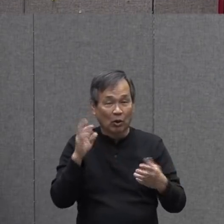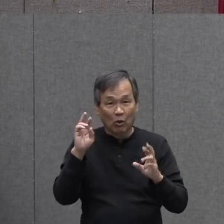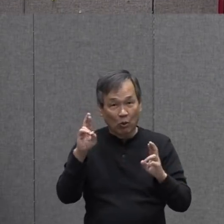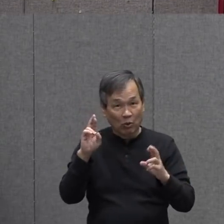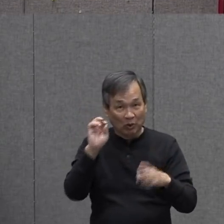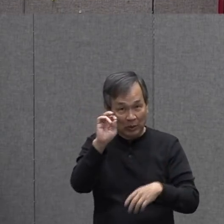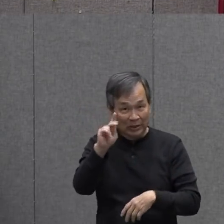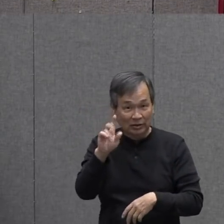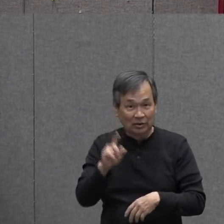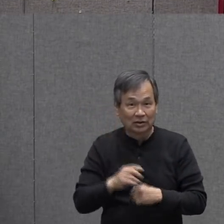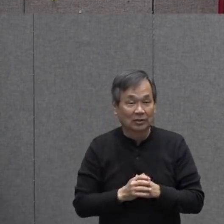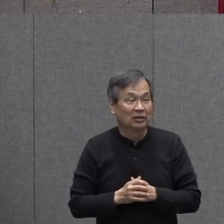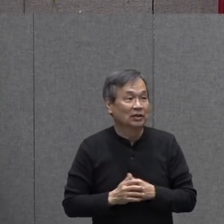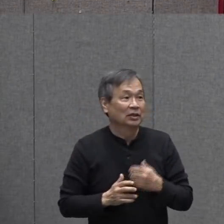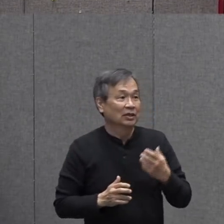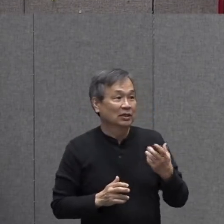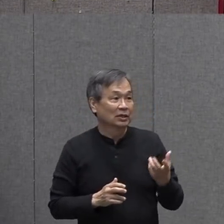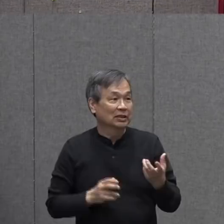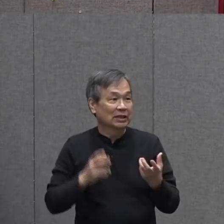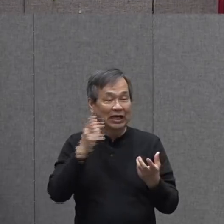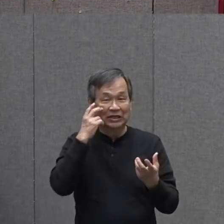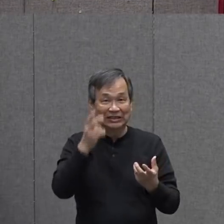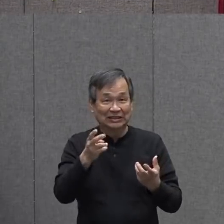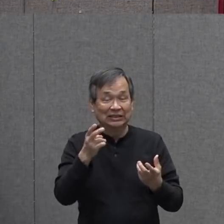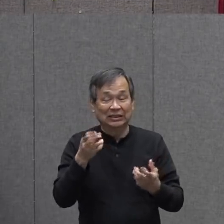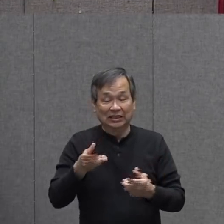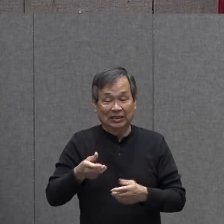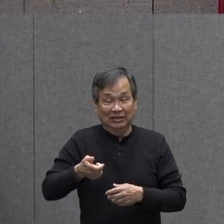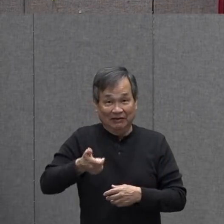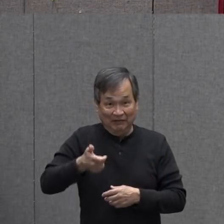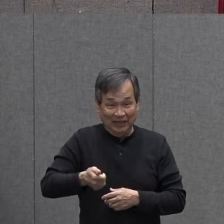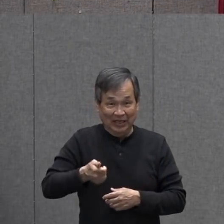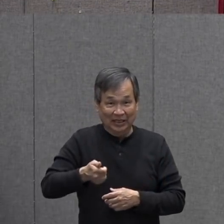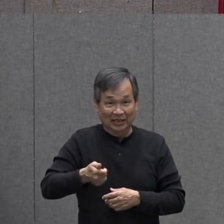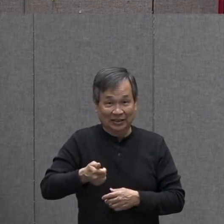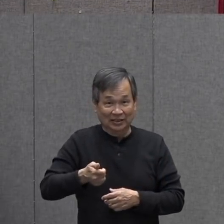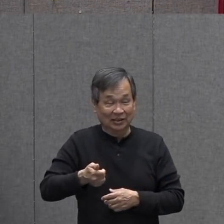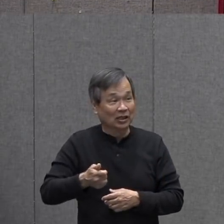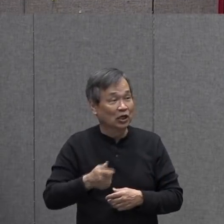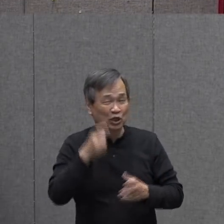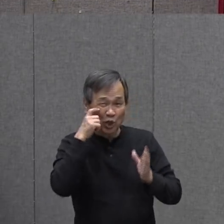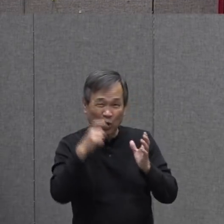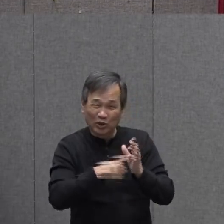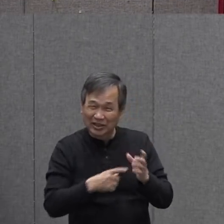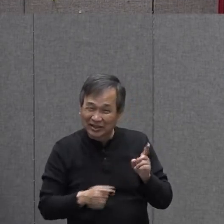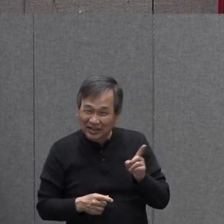and I can take off the top pieces and I definitely can get a closer look